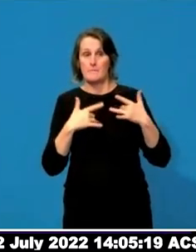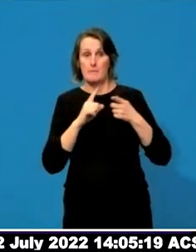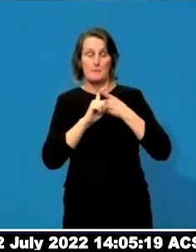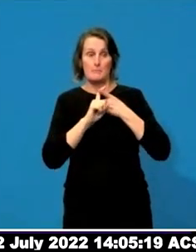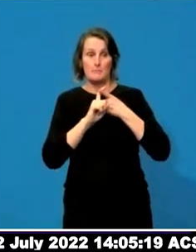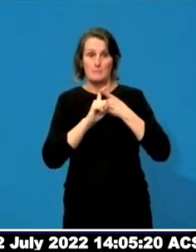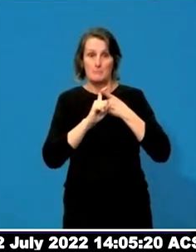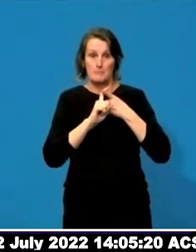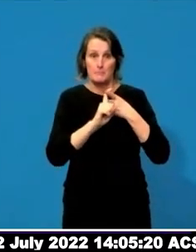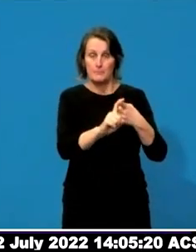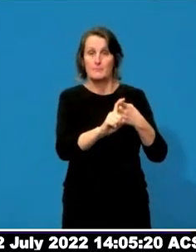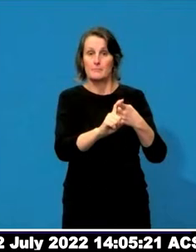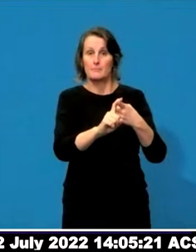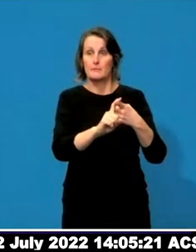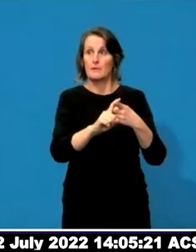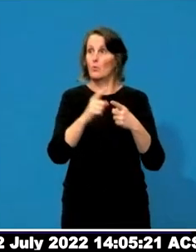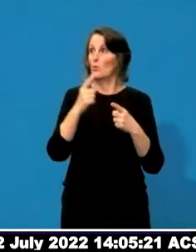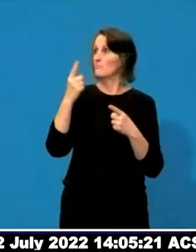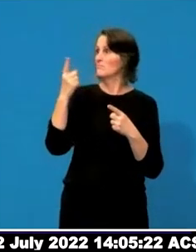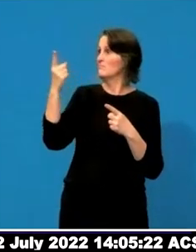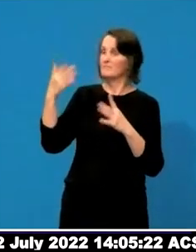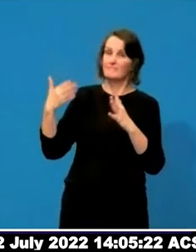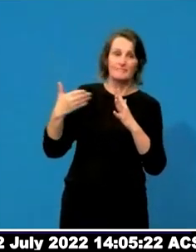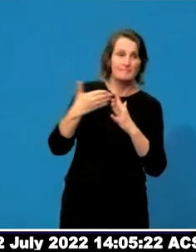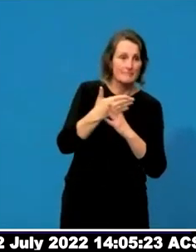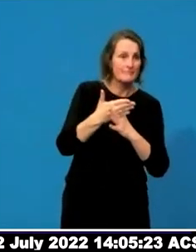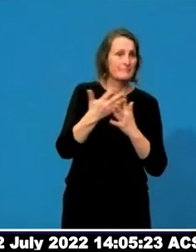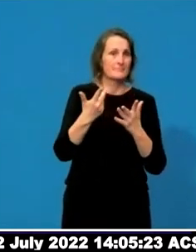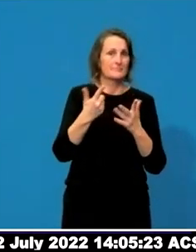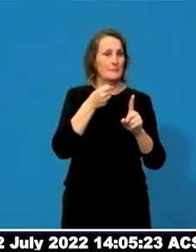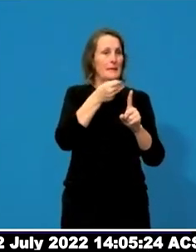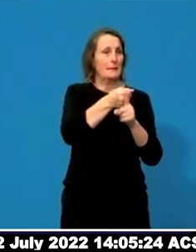like Mrs Smith was talking about, the cost of prices in the store,